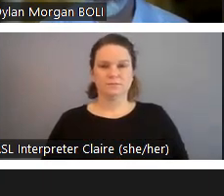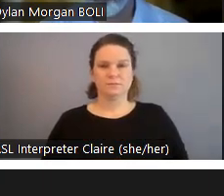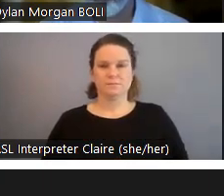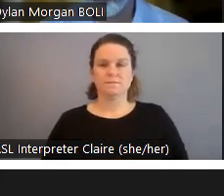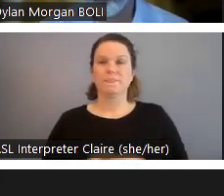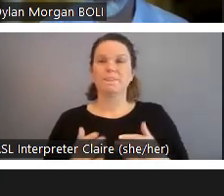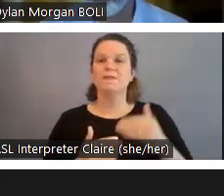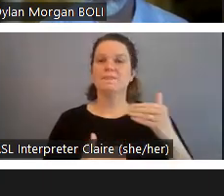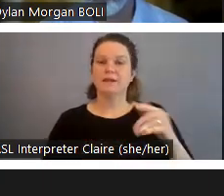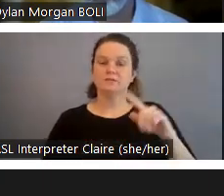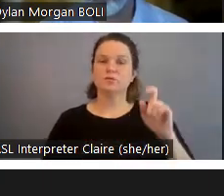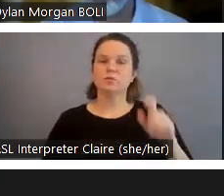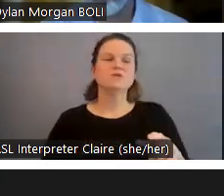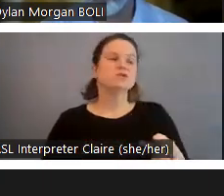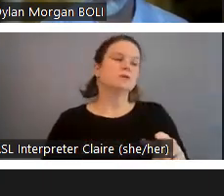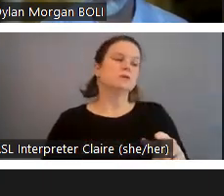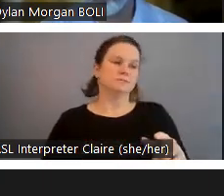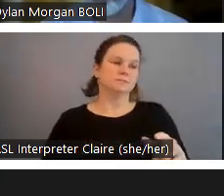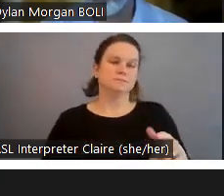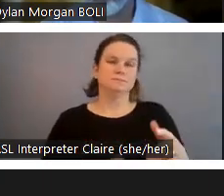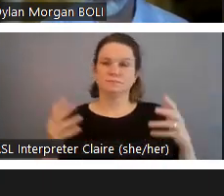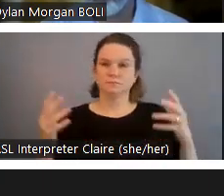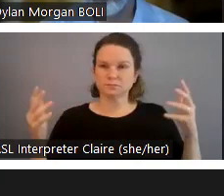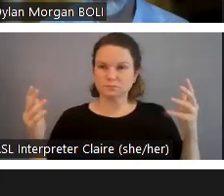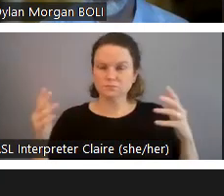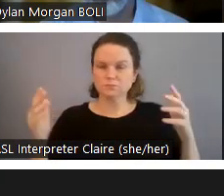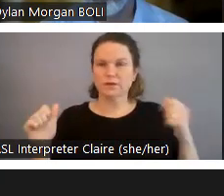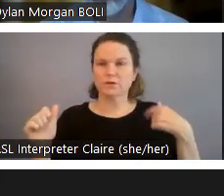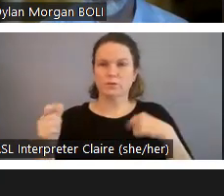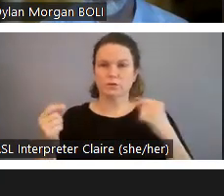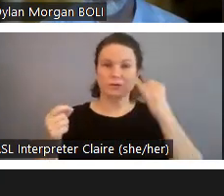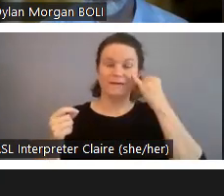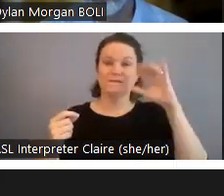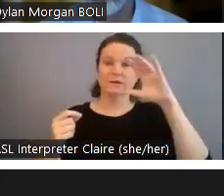question is: "What can be done when an